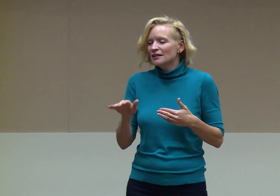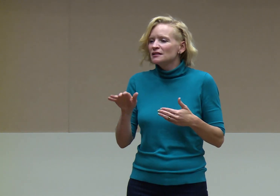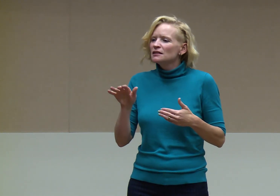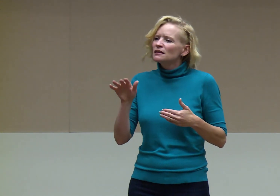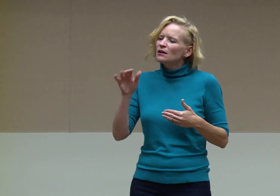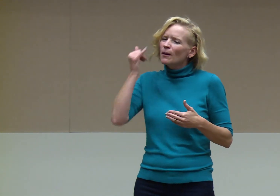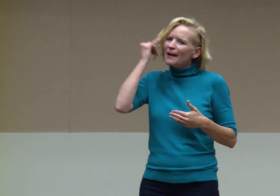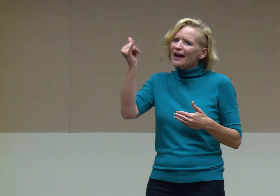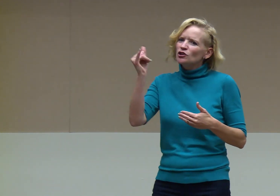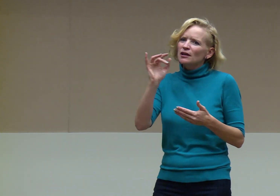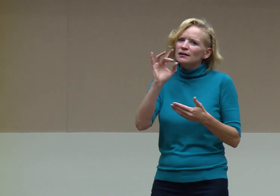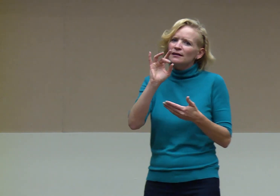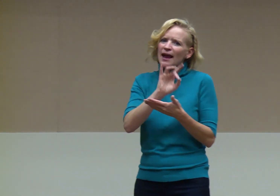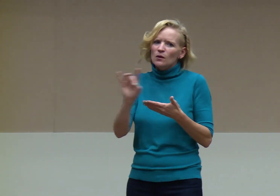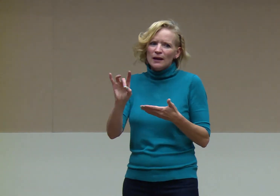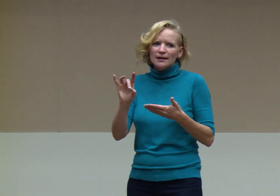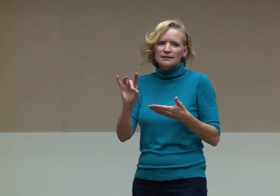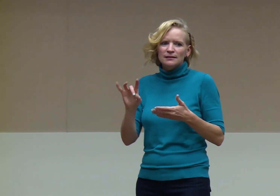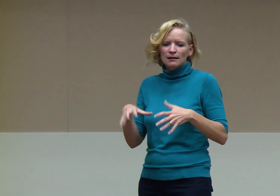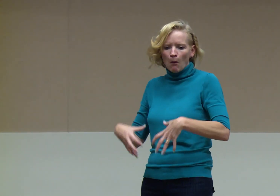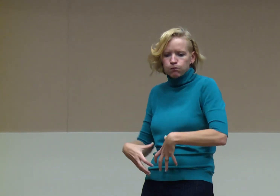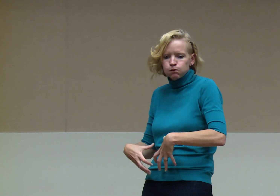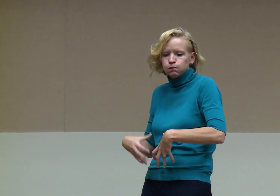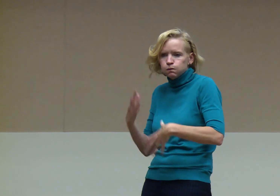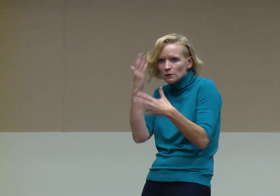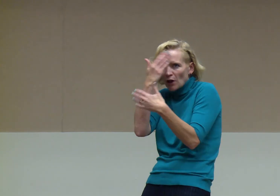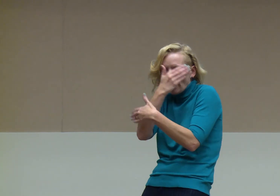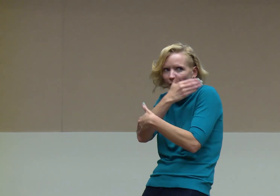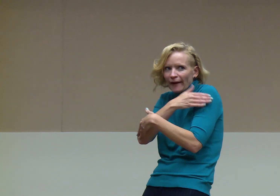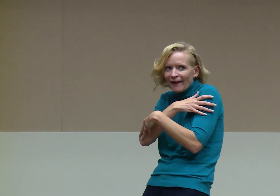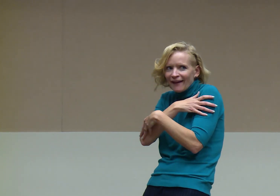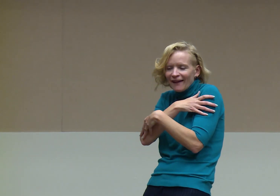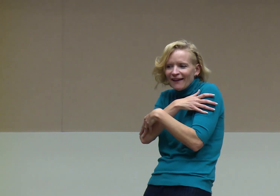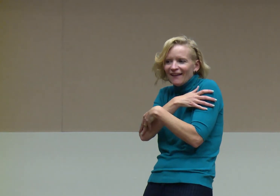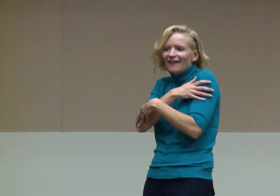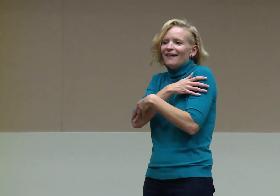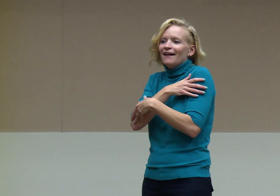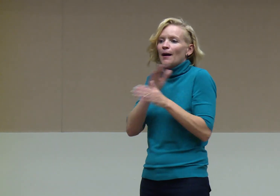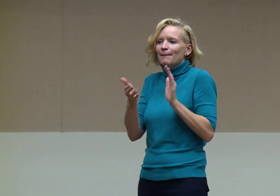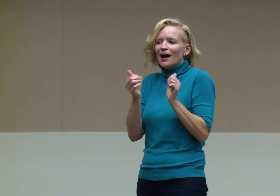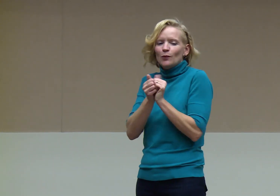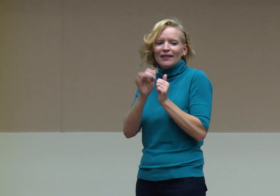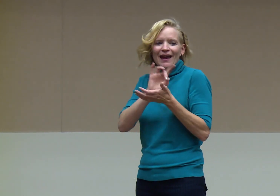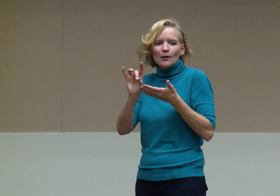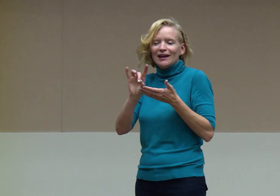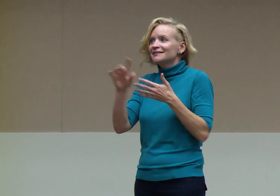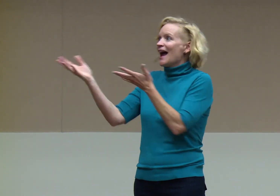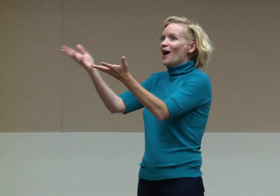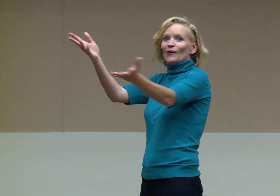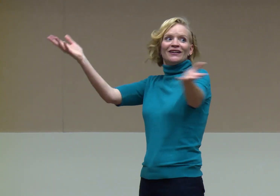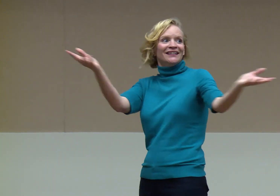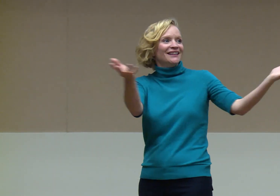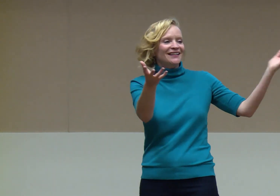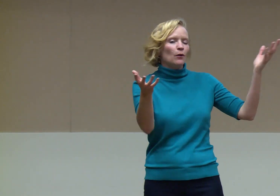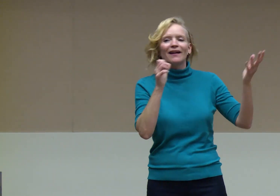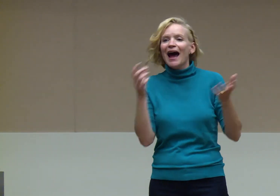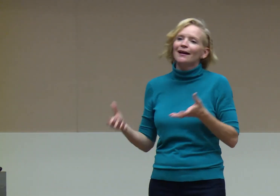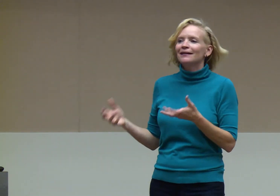So imagine that. You know, 8 weeks extra in the dark as opposed to 8 weeks out in the world.